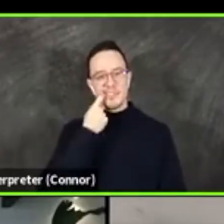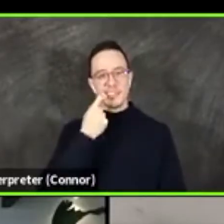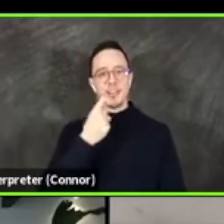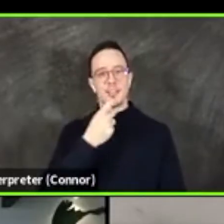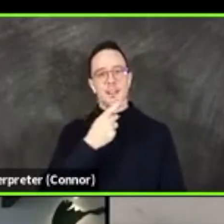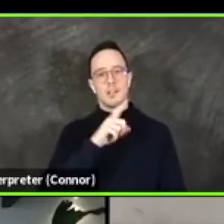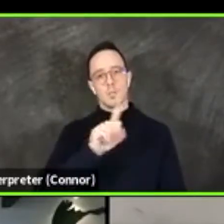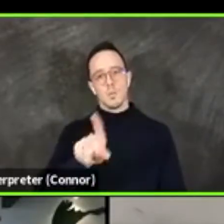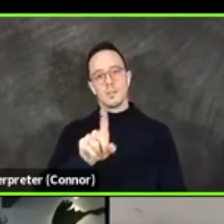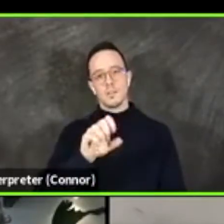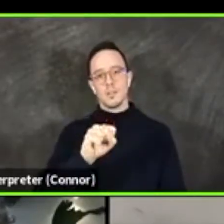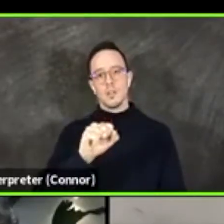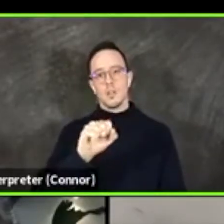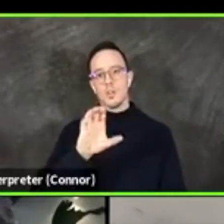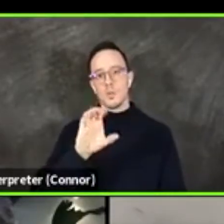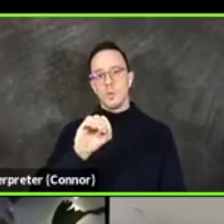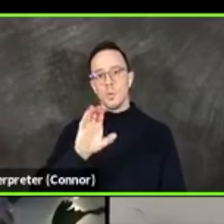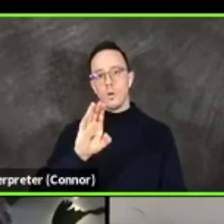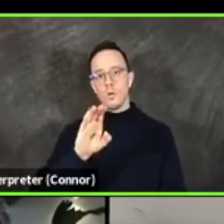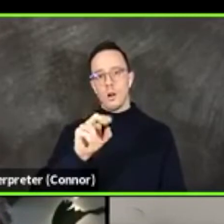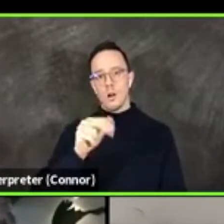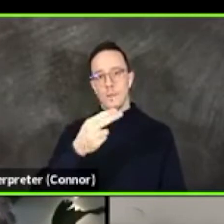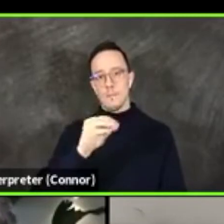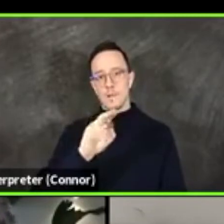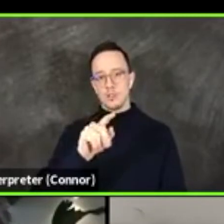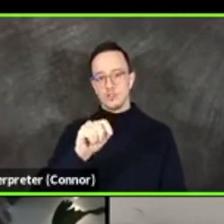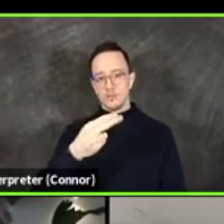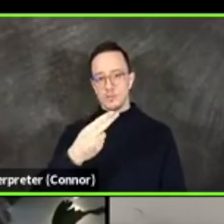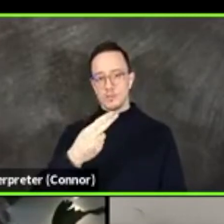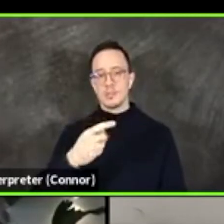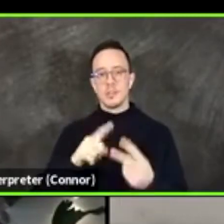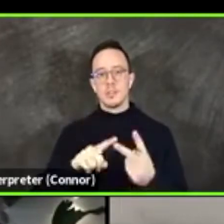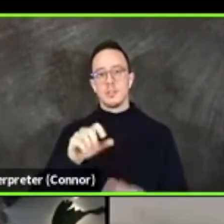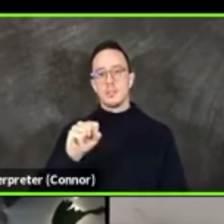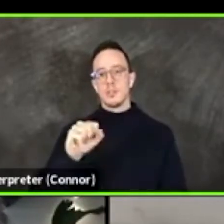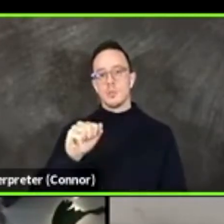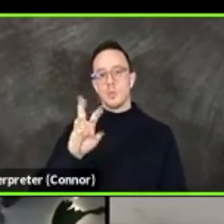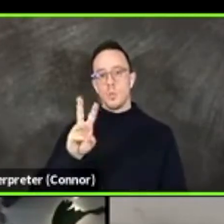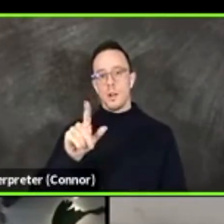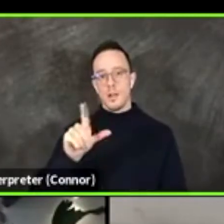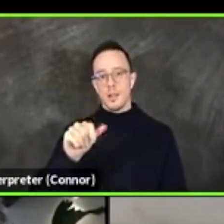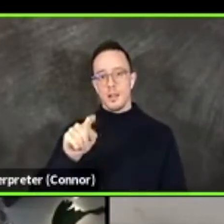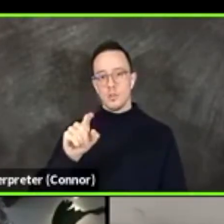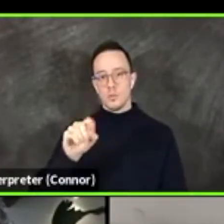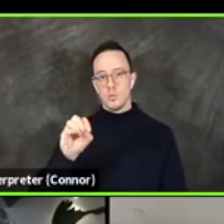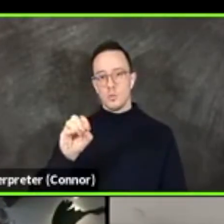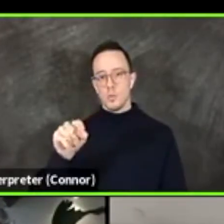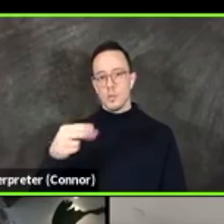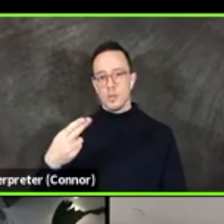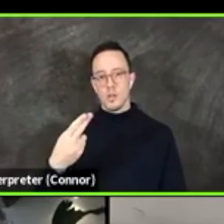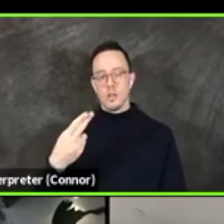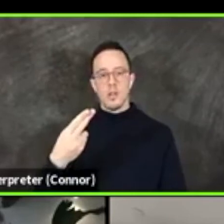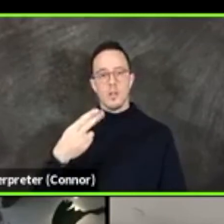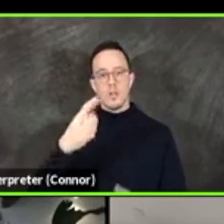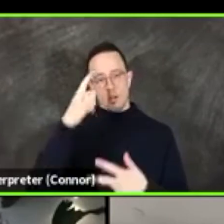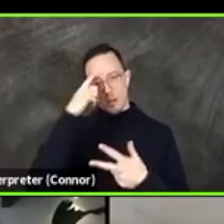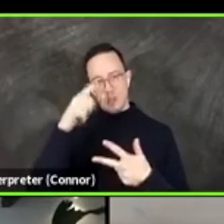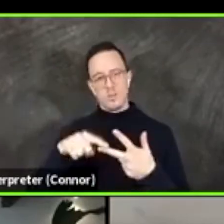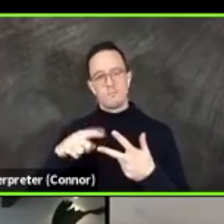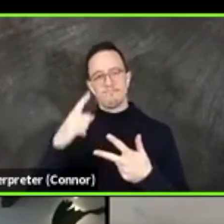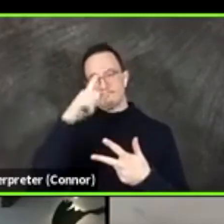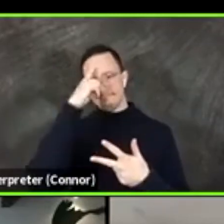AND TSLEIL-WAUTUTH -- I'M FORGETTING ONE OTHER